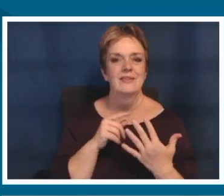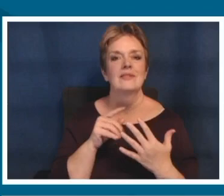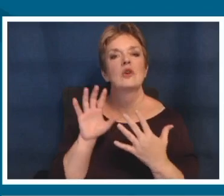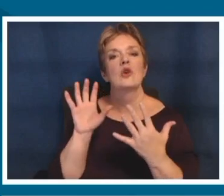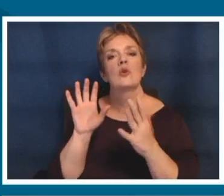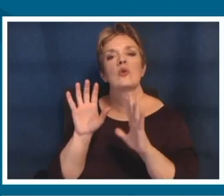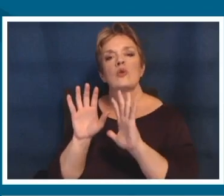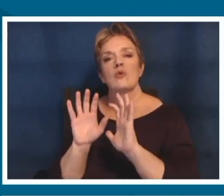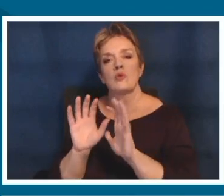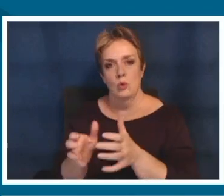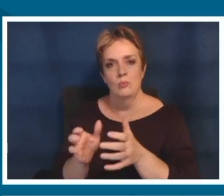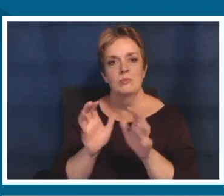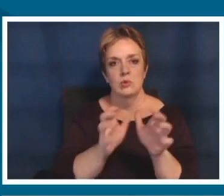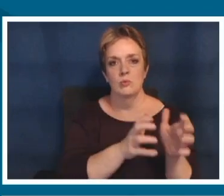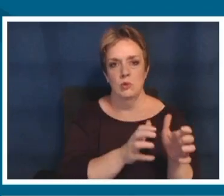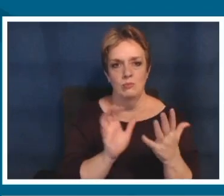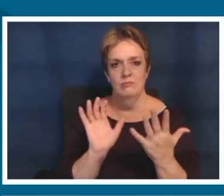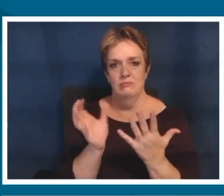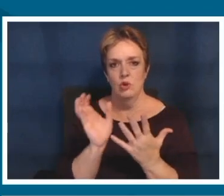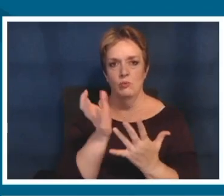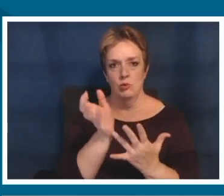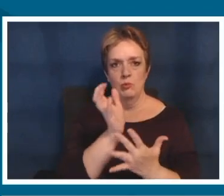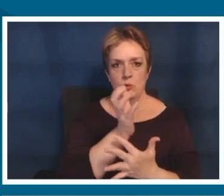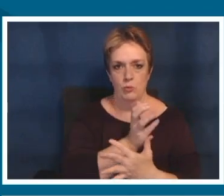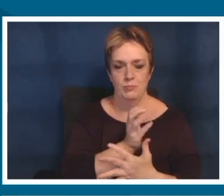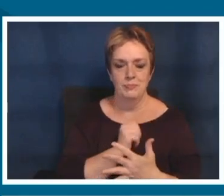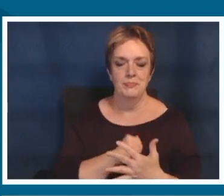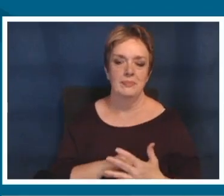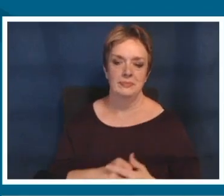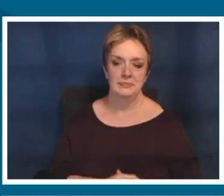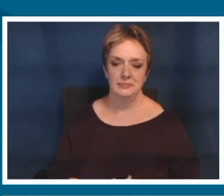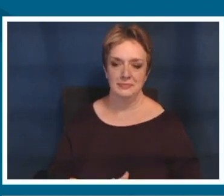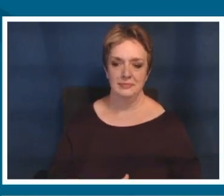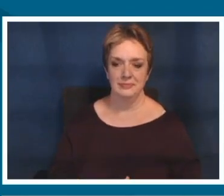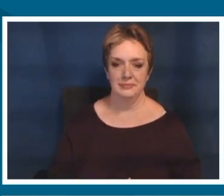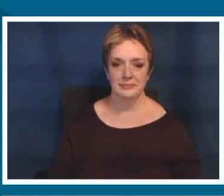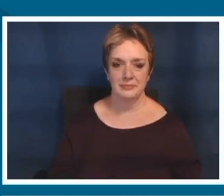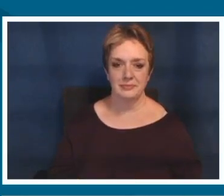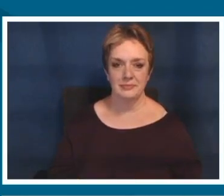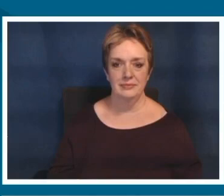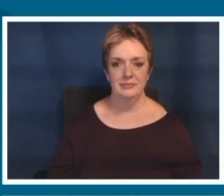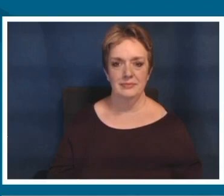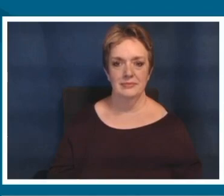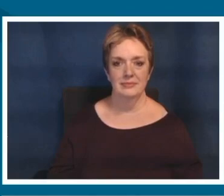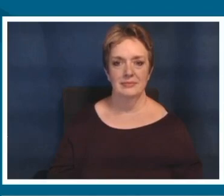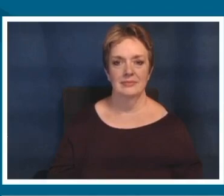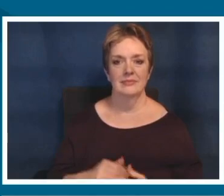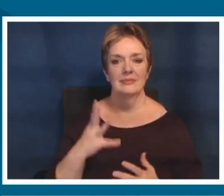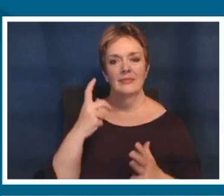necessarily but we had five different groups um this i'm going to show you